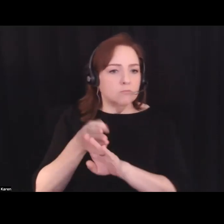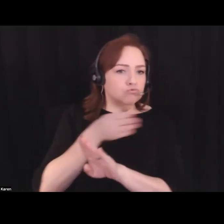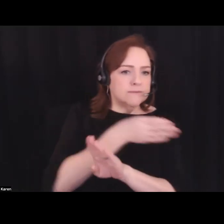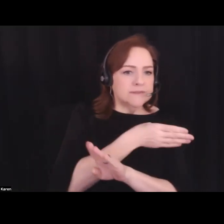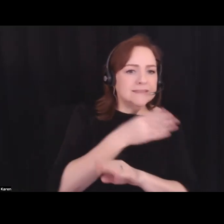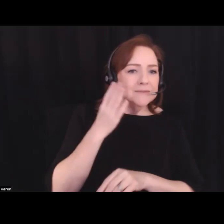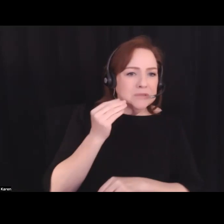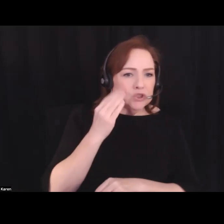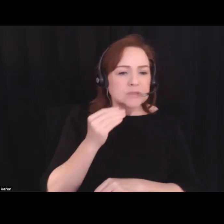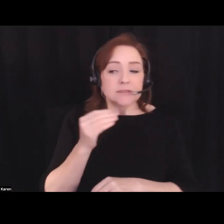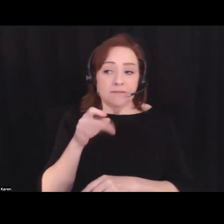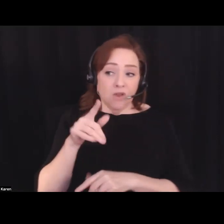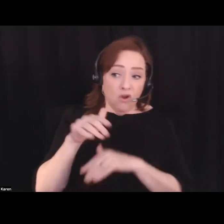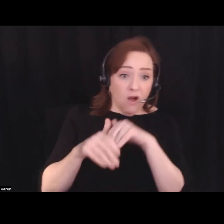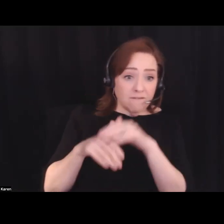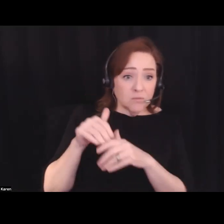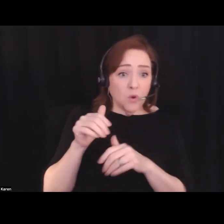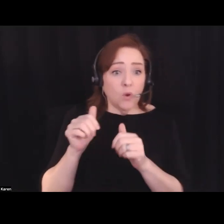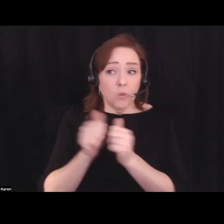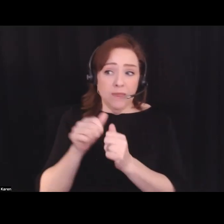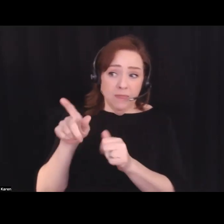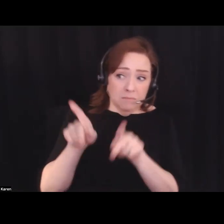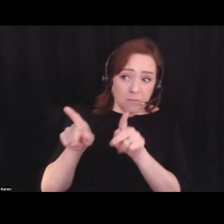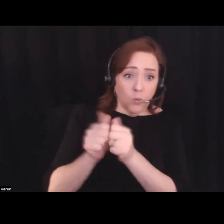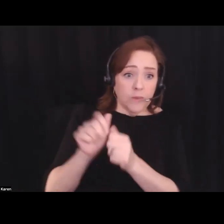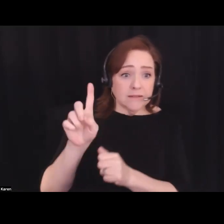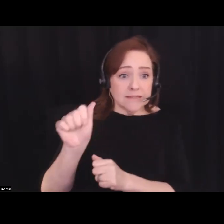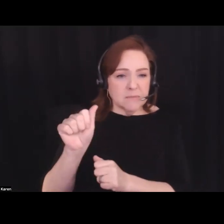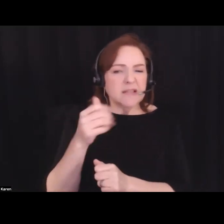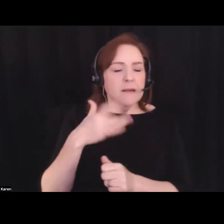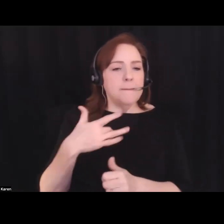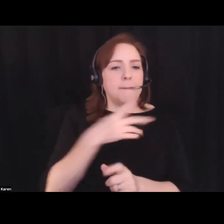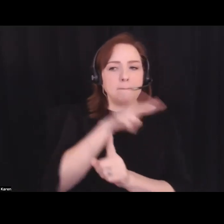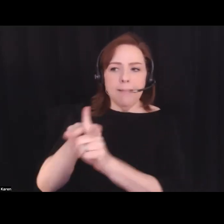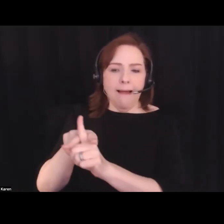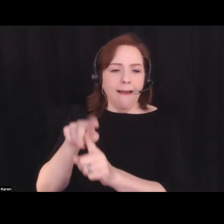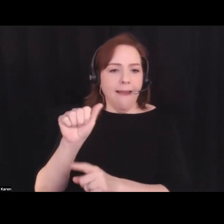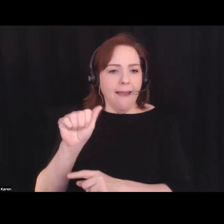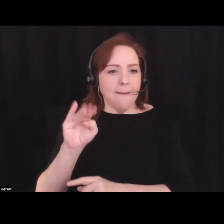apply to individuals with disabilities and in the case of individuals who are deaf, hard of hearing